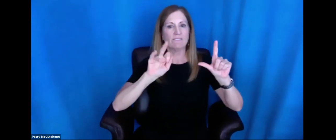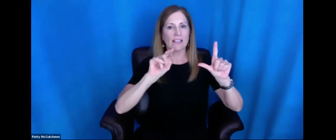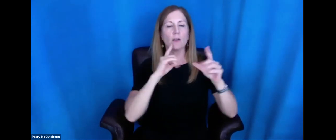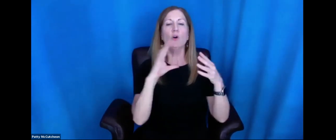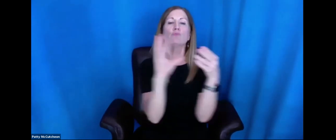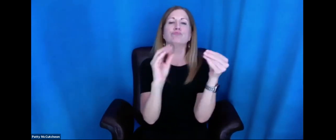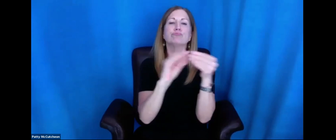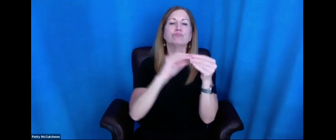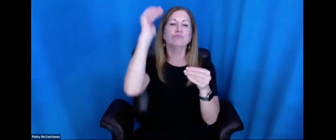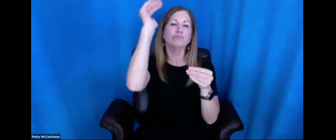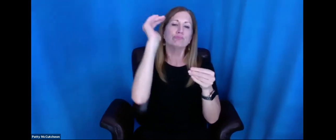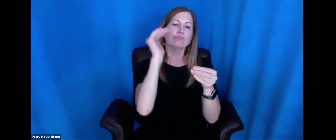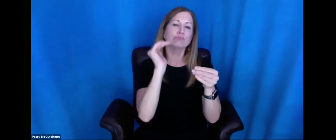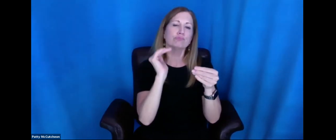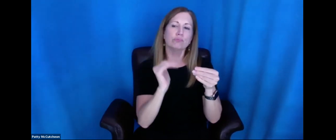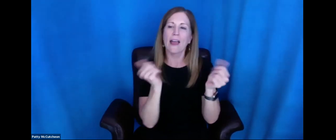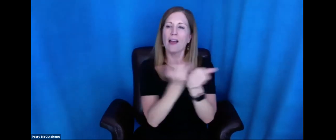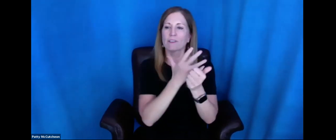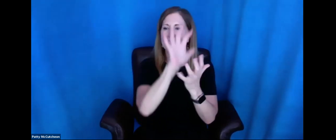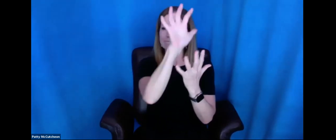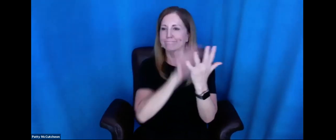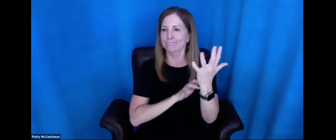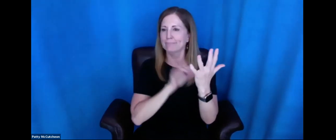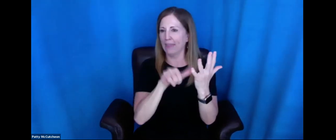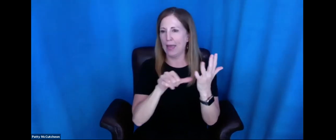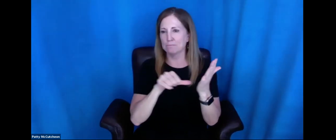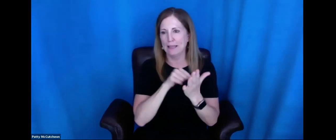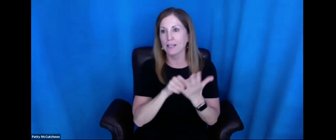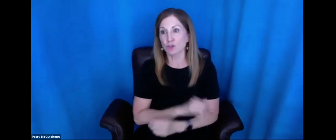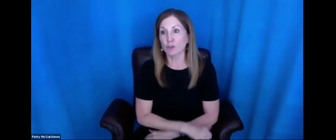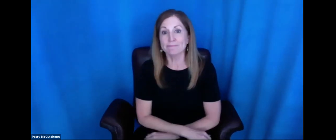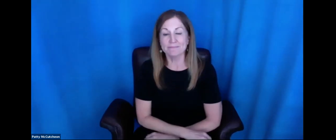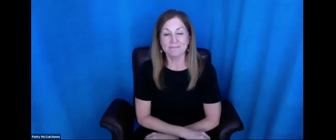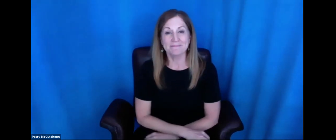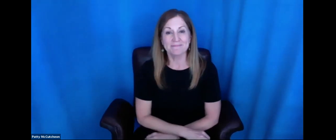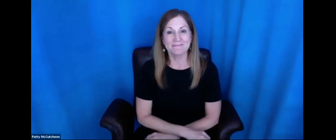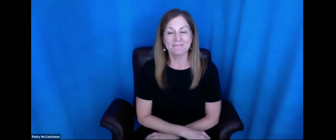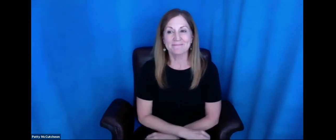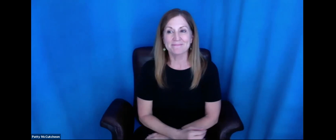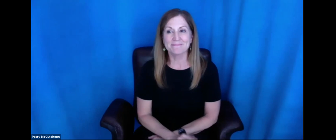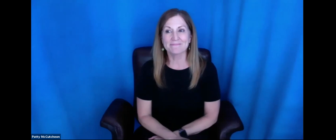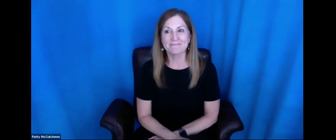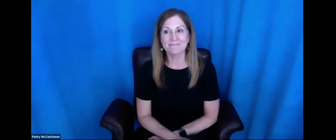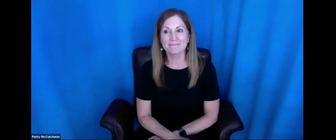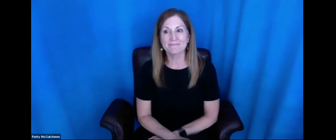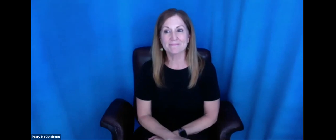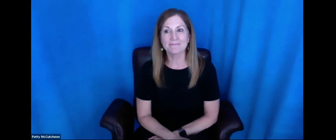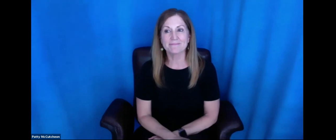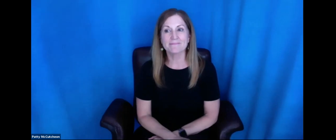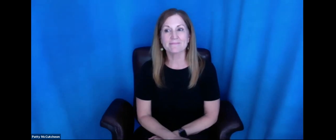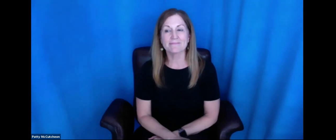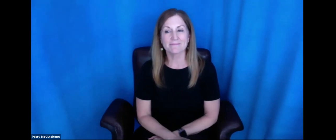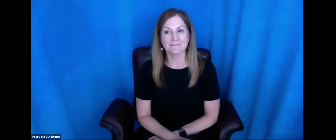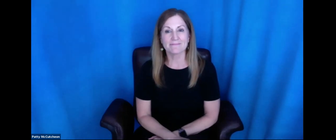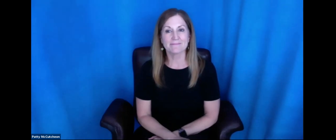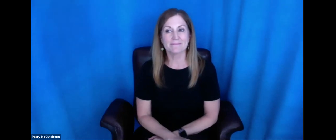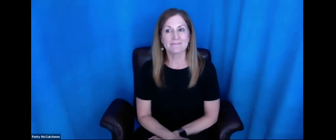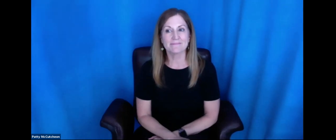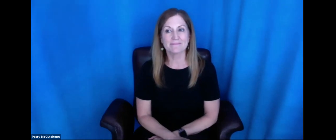here are the topics covered."